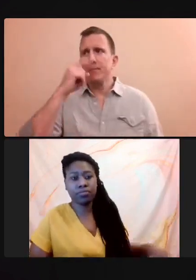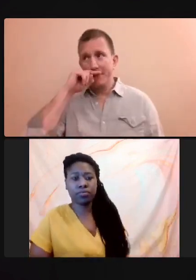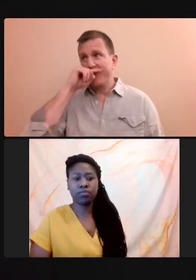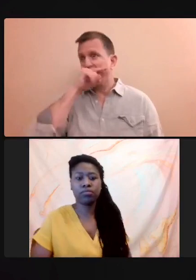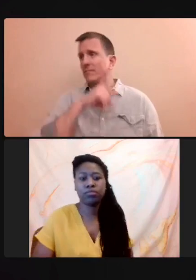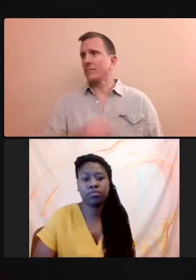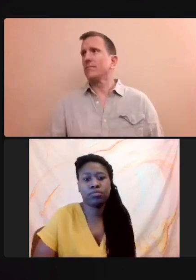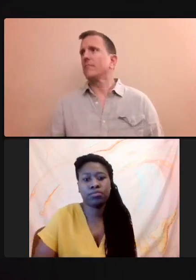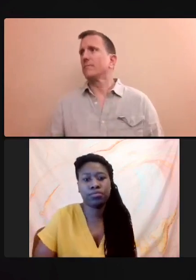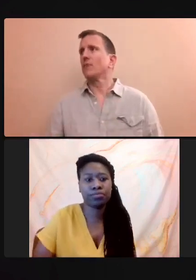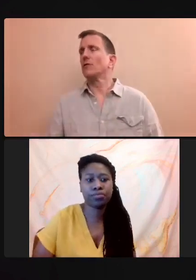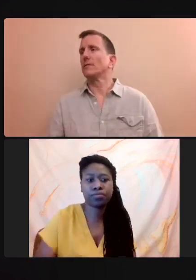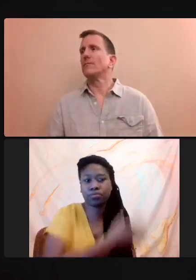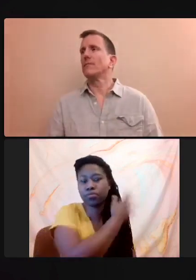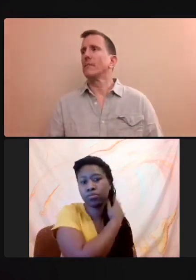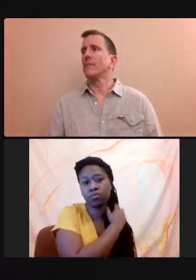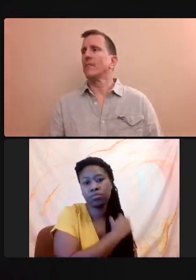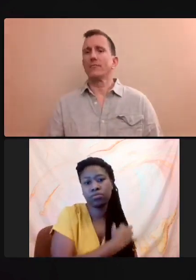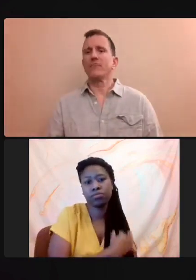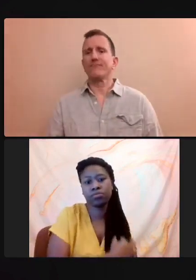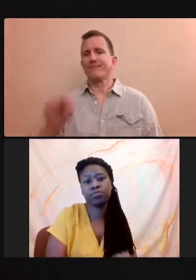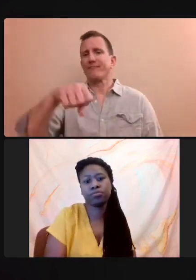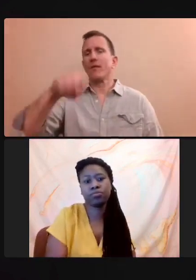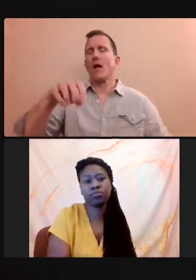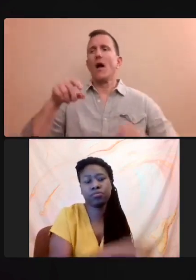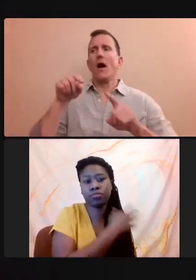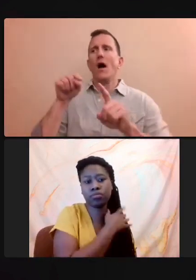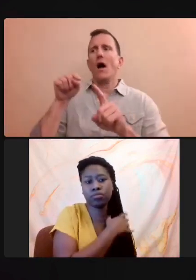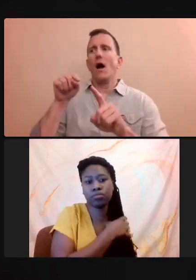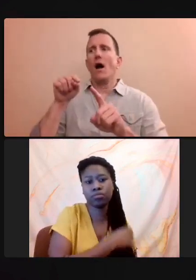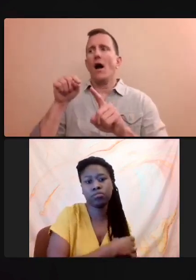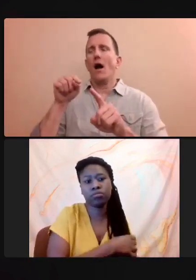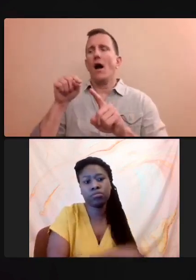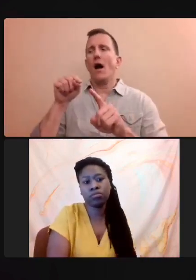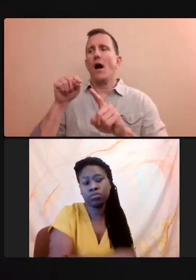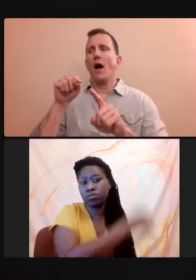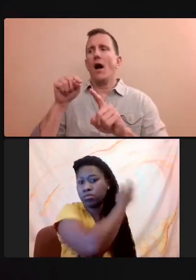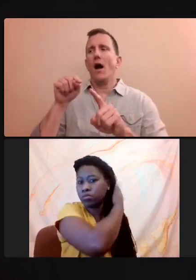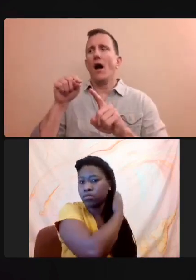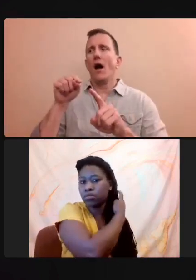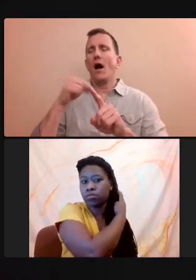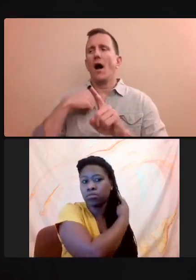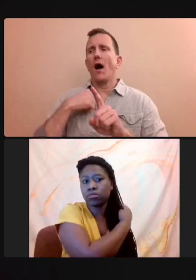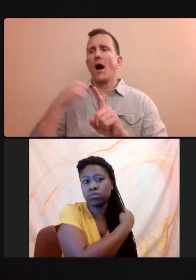How do we show that we have your back? Right. Because a lot of times those traumatic experiences